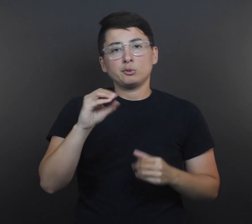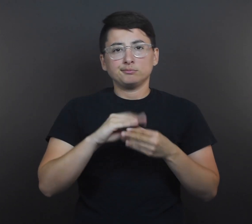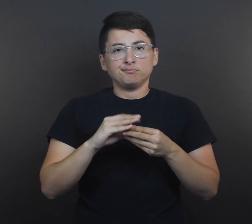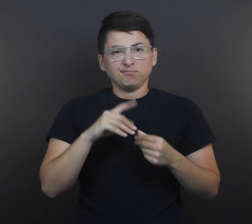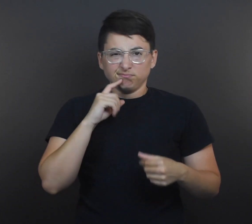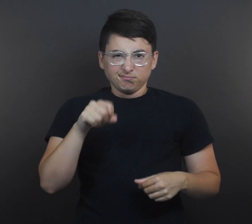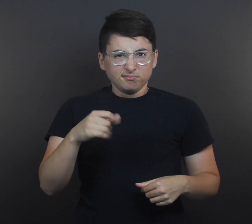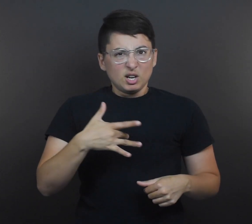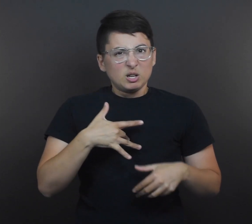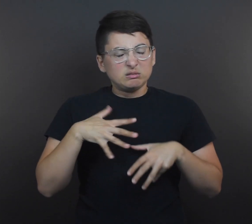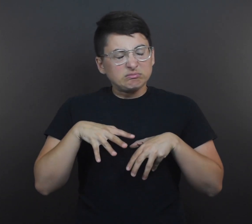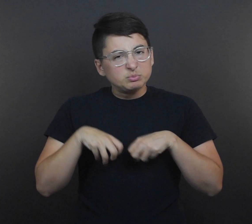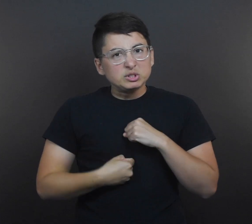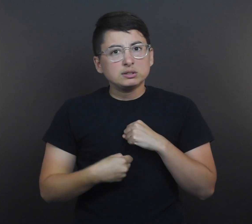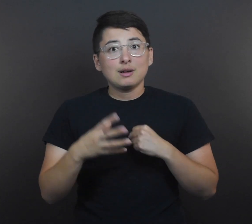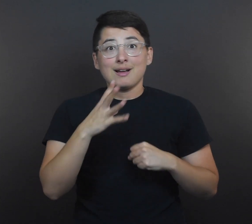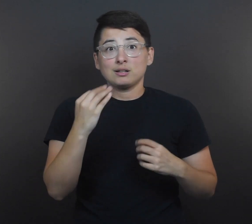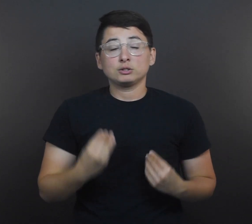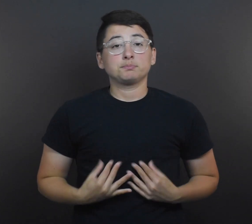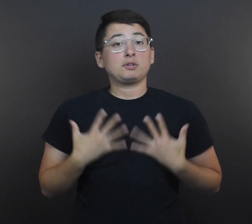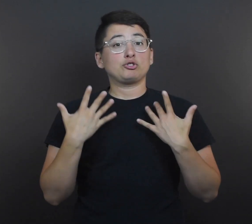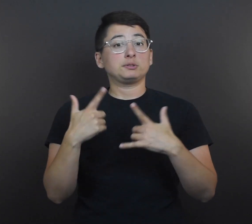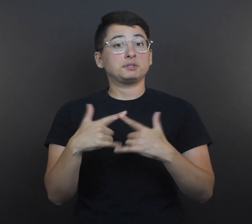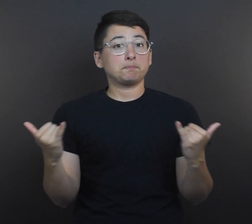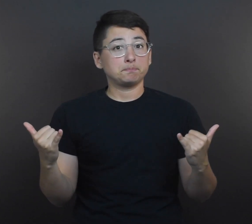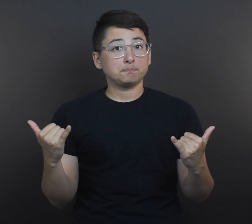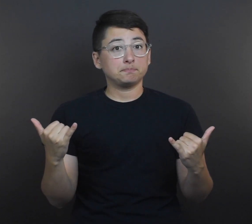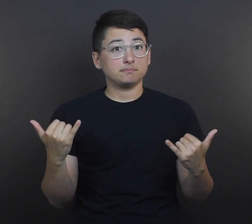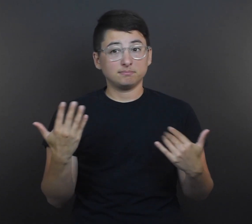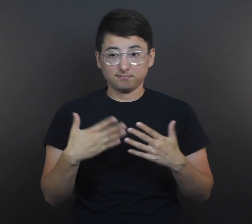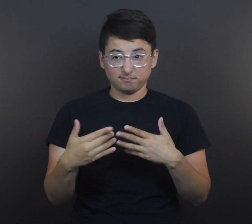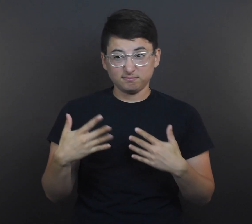“It was heartbreaking and inspiring at the same time,” Memo says.